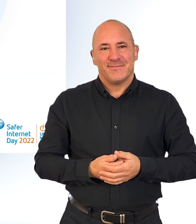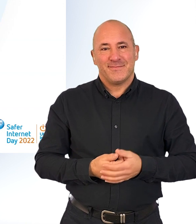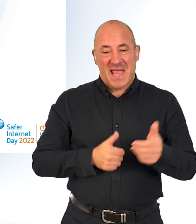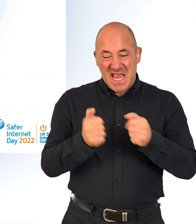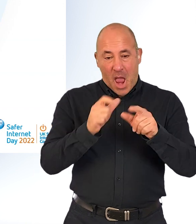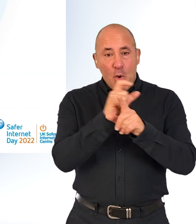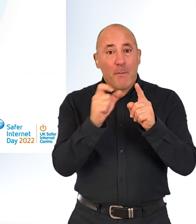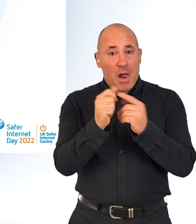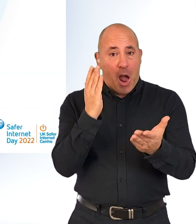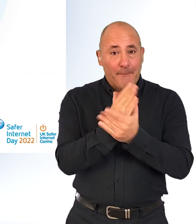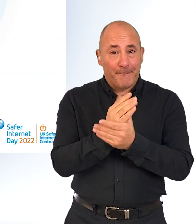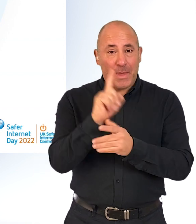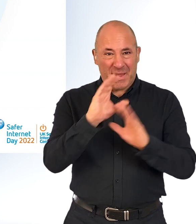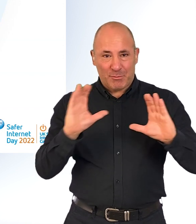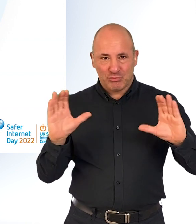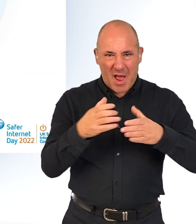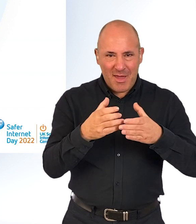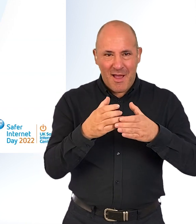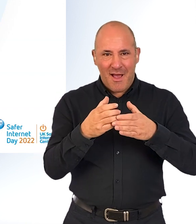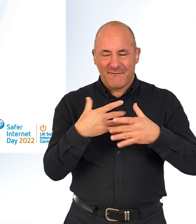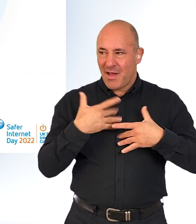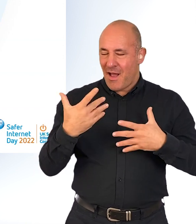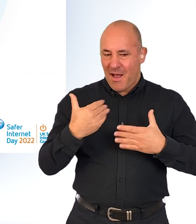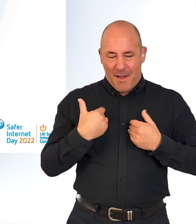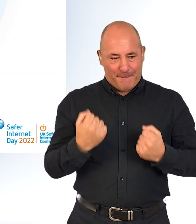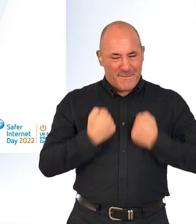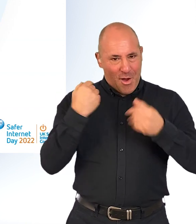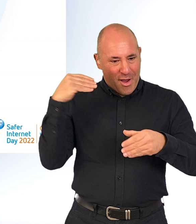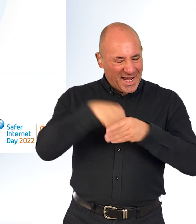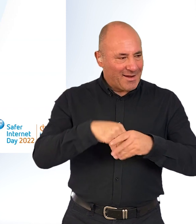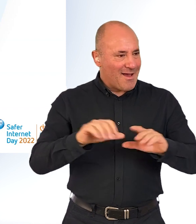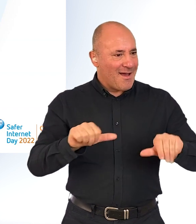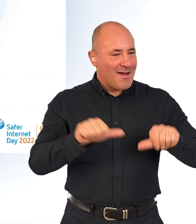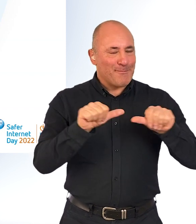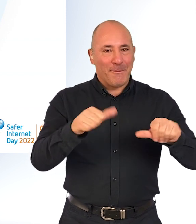Gaming communities have brought people together and have given people a place where they really belong.